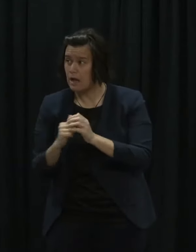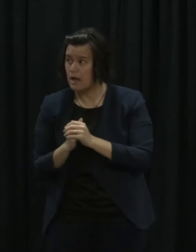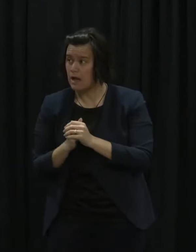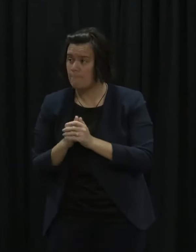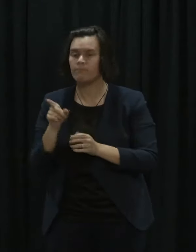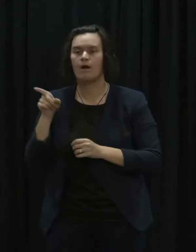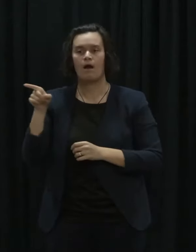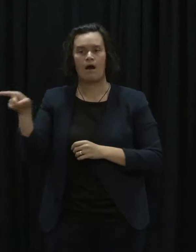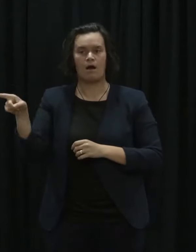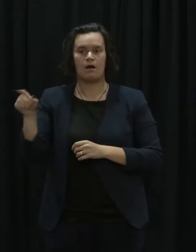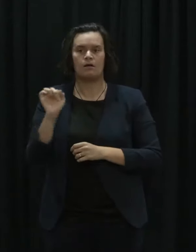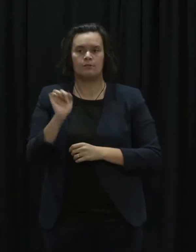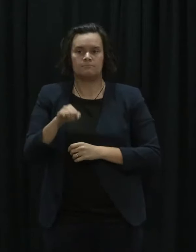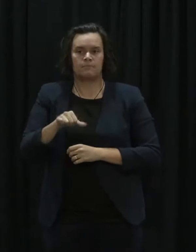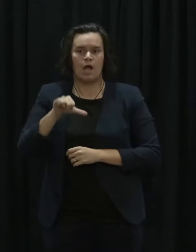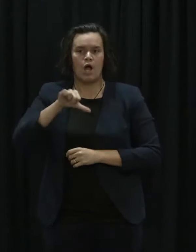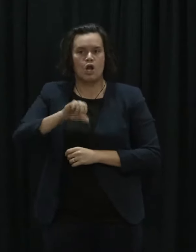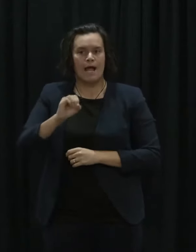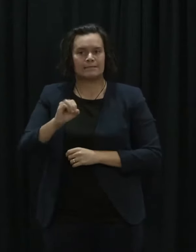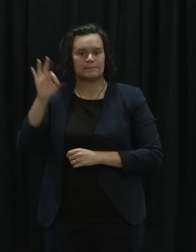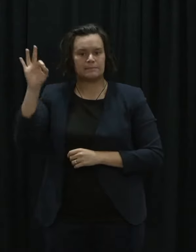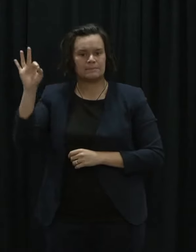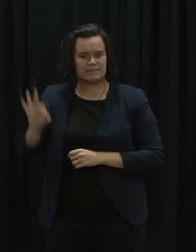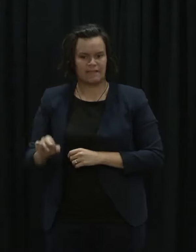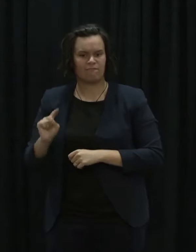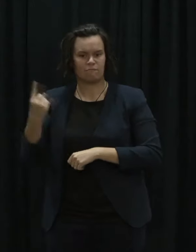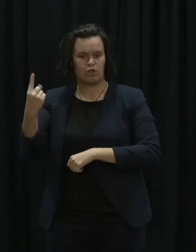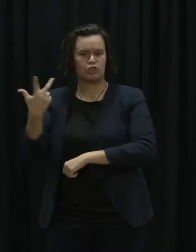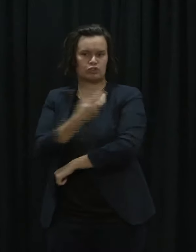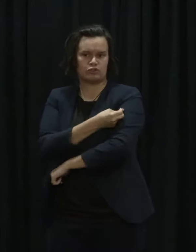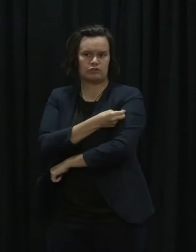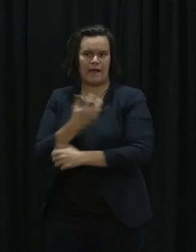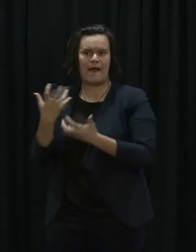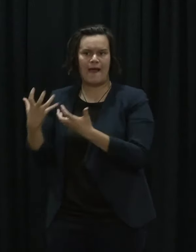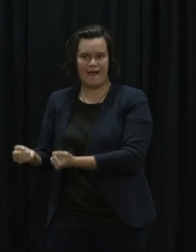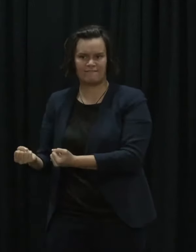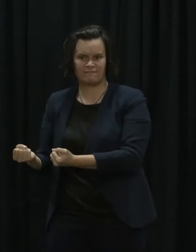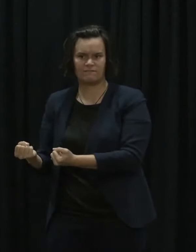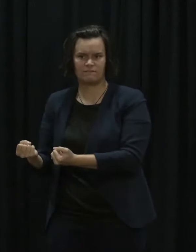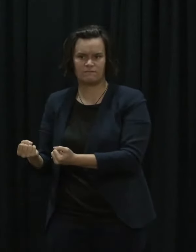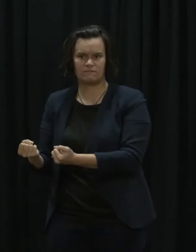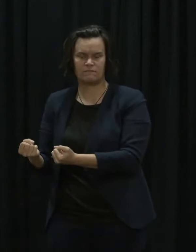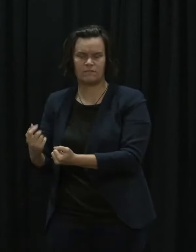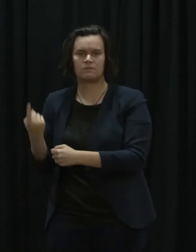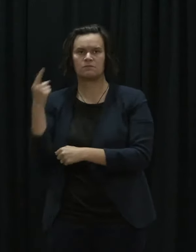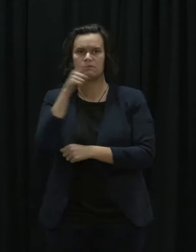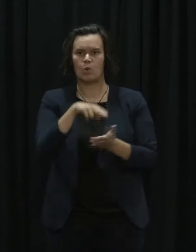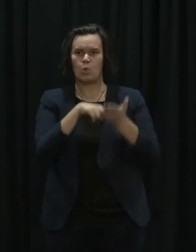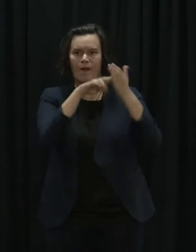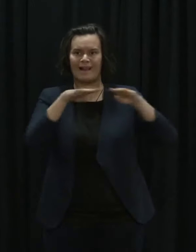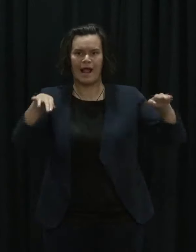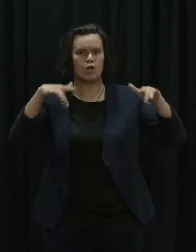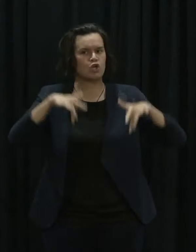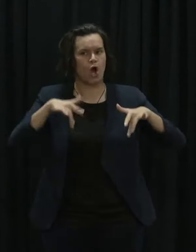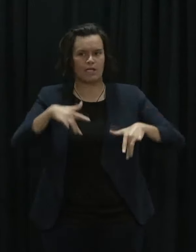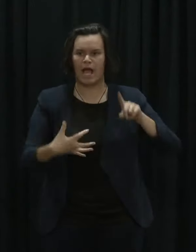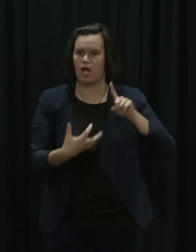but a smaller ? On rounding, they are at 90%